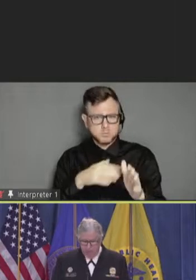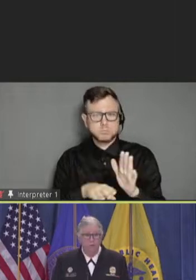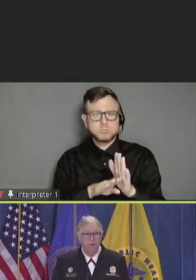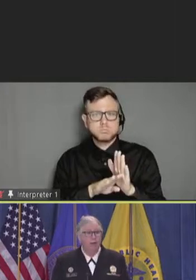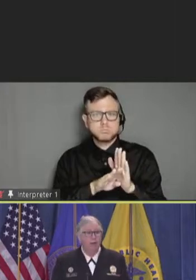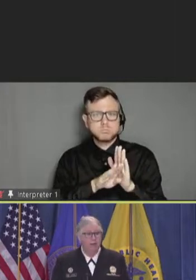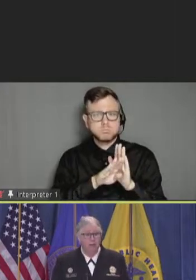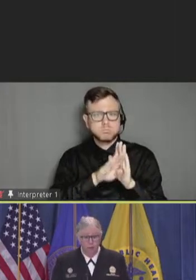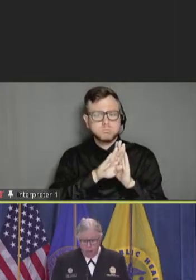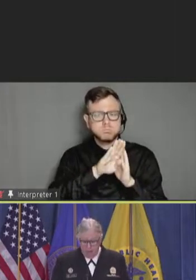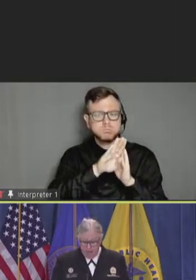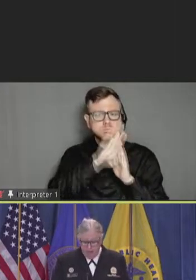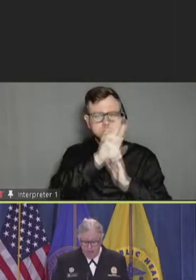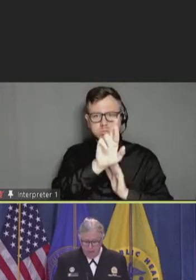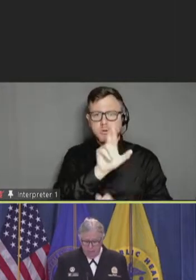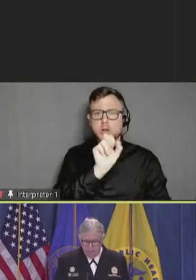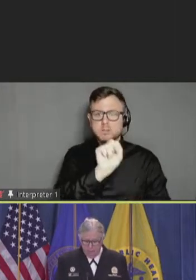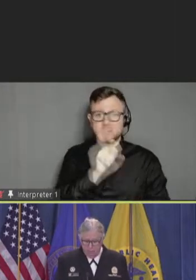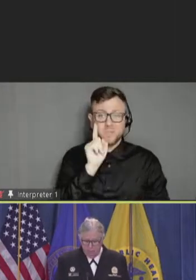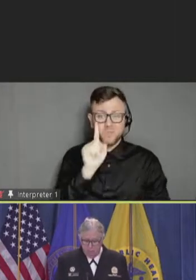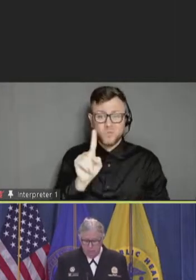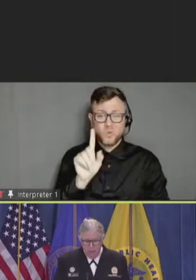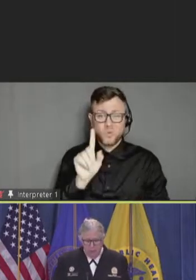of the Southeastern United States.